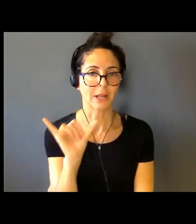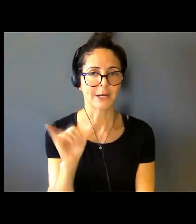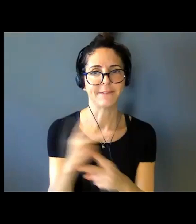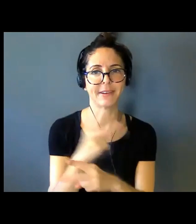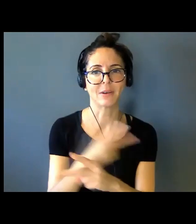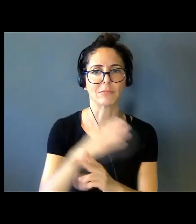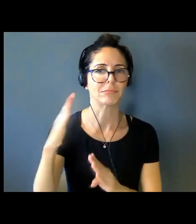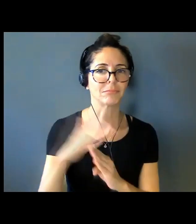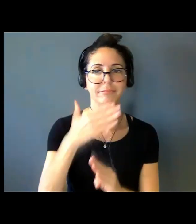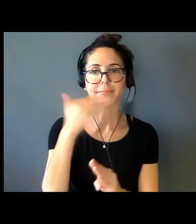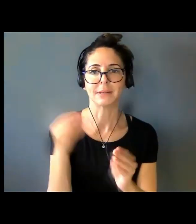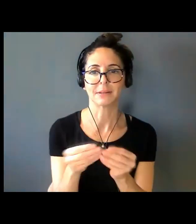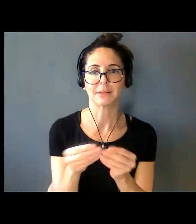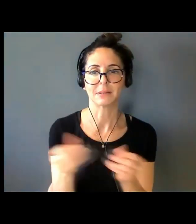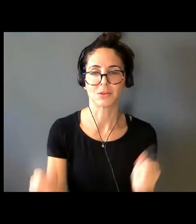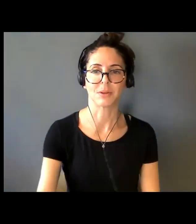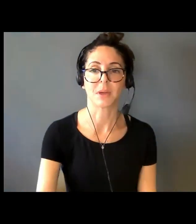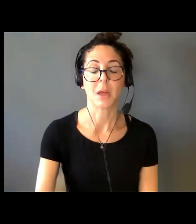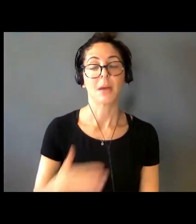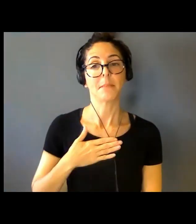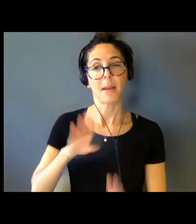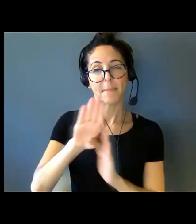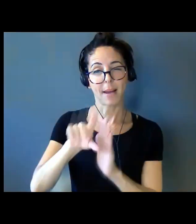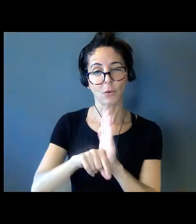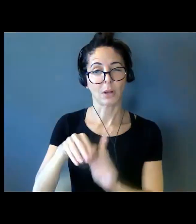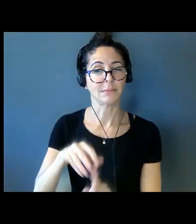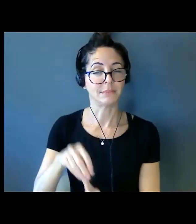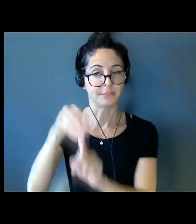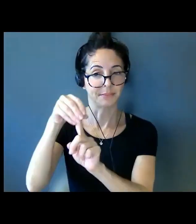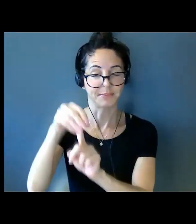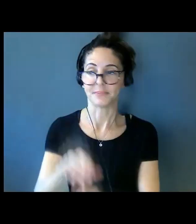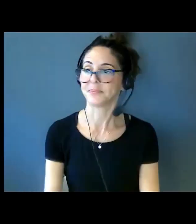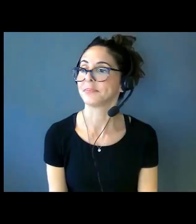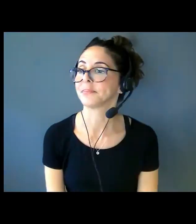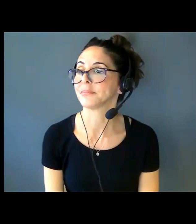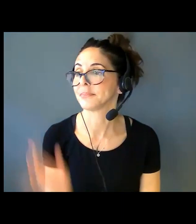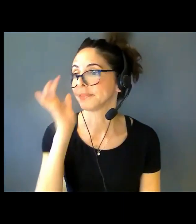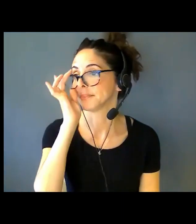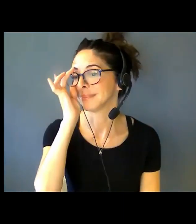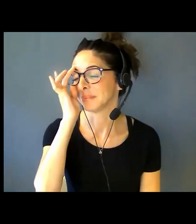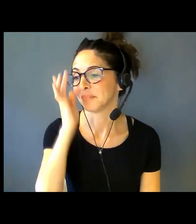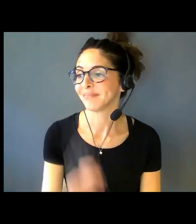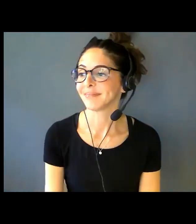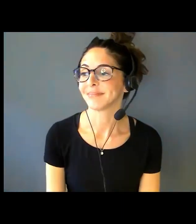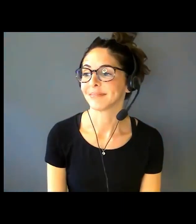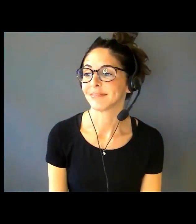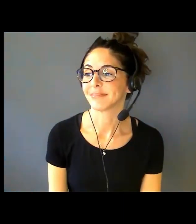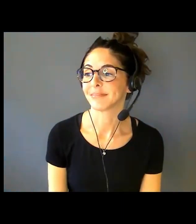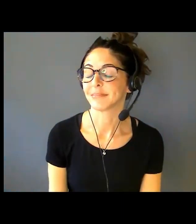I have a different type of background, and apart, I have been, I was lucky enough to be able to